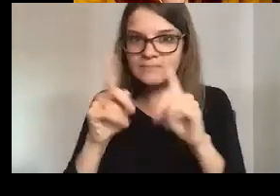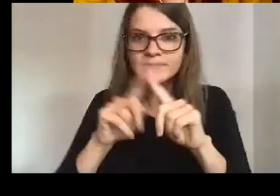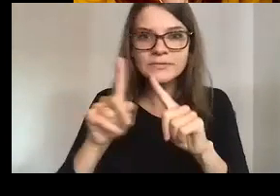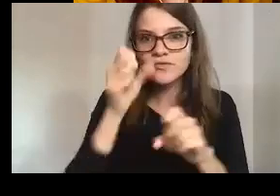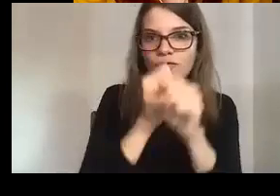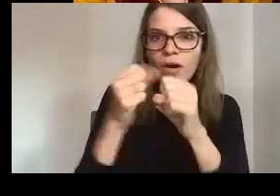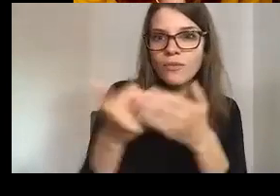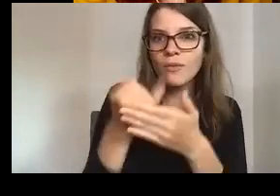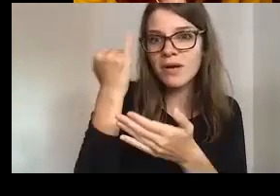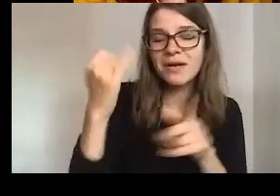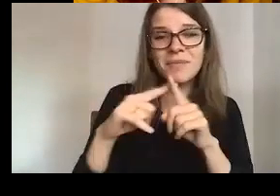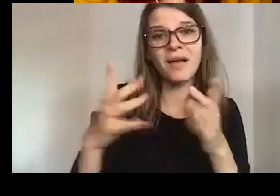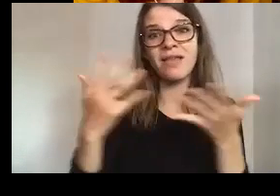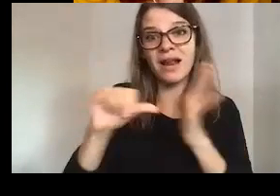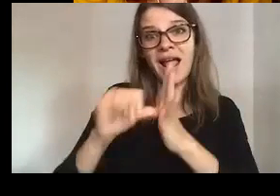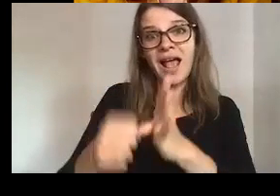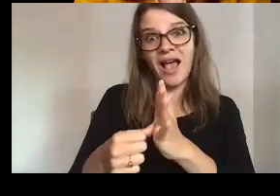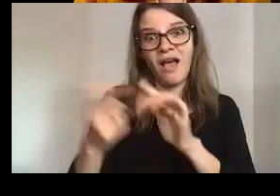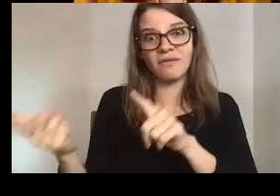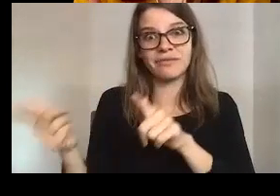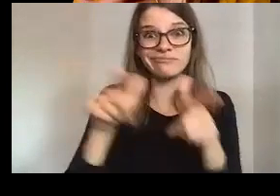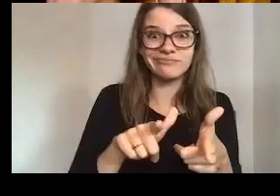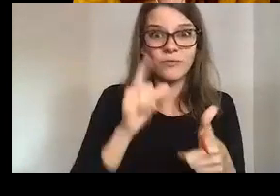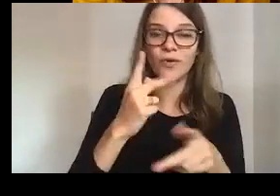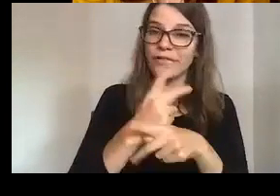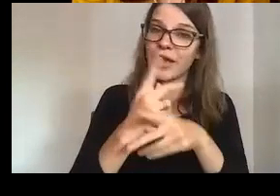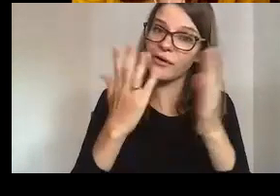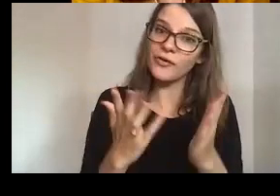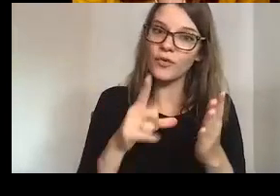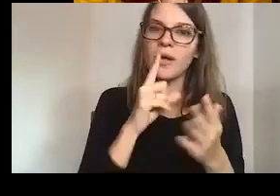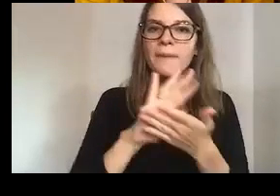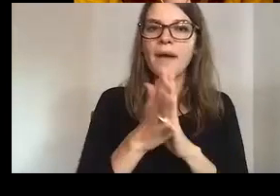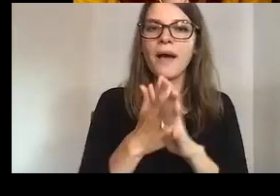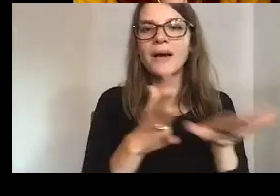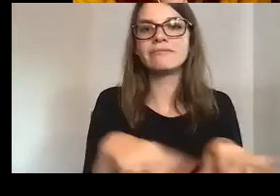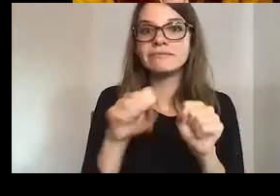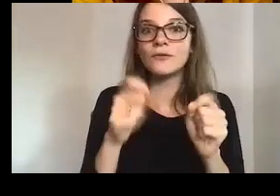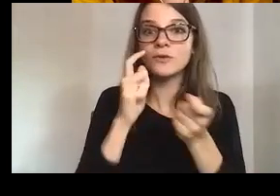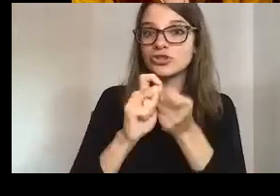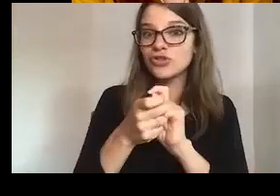a lot of the emphasis is falling on the caregiver to be that sort of agent of change at home and